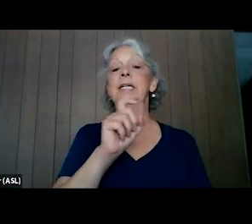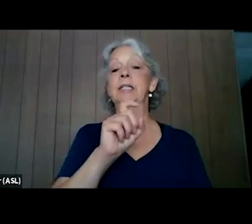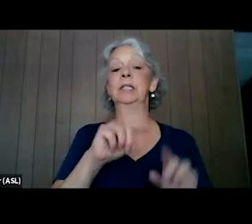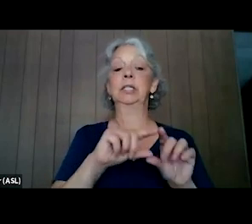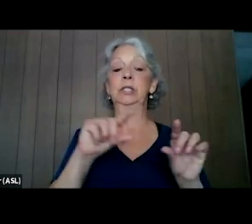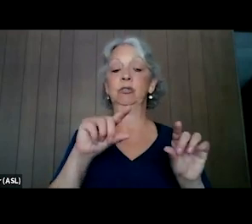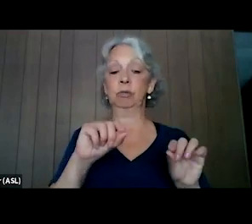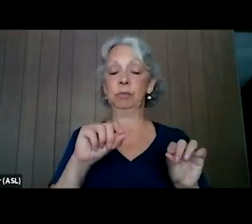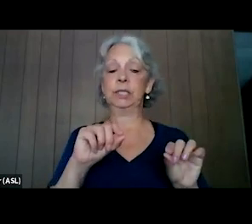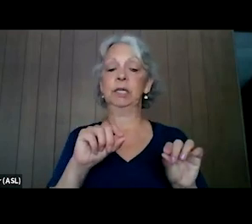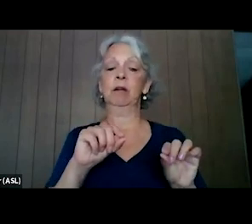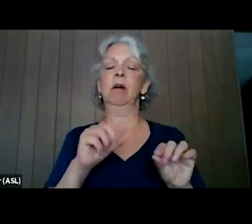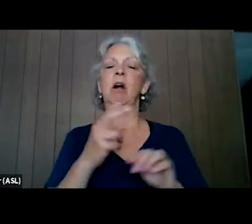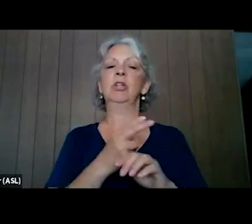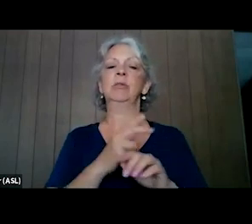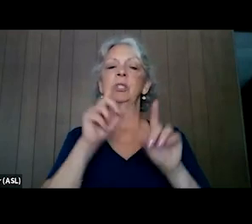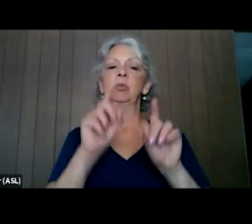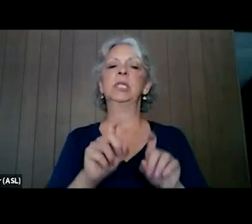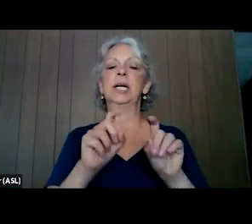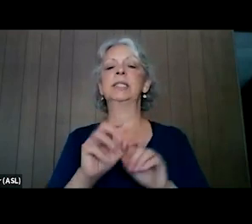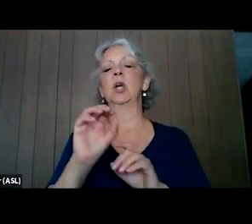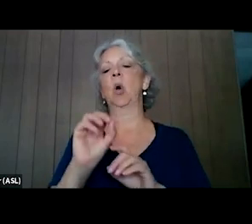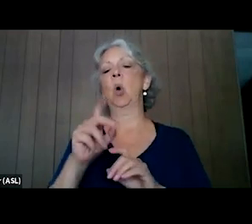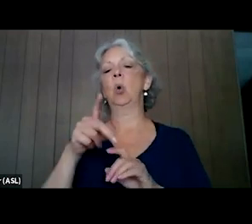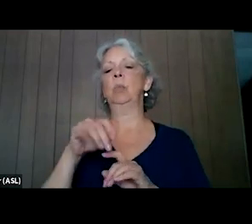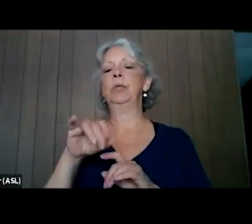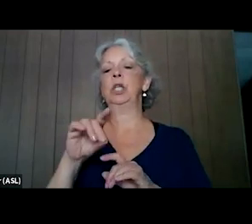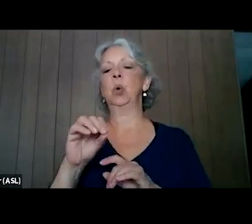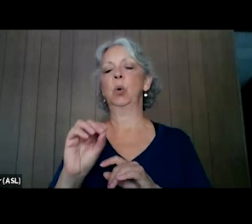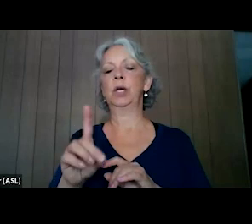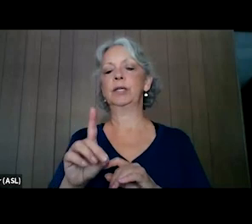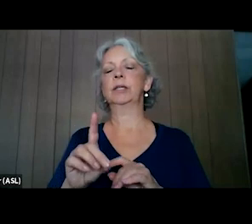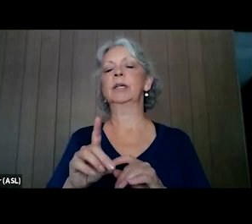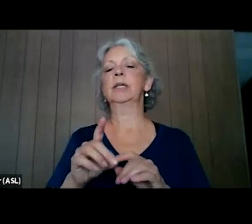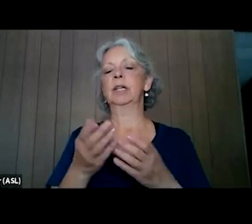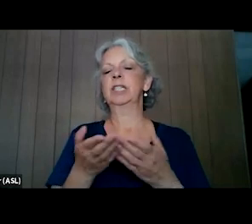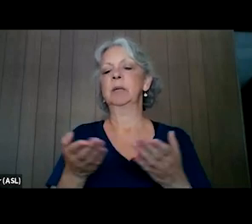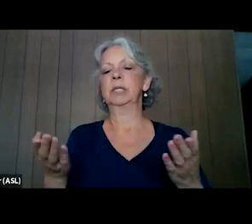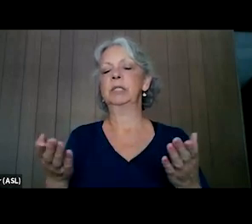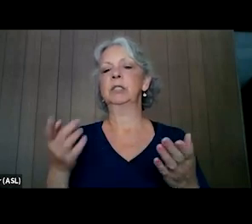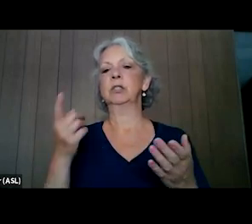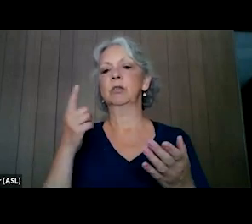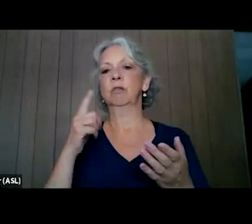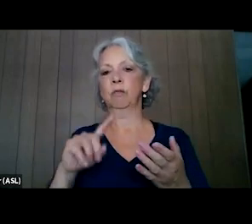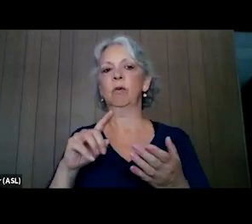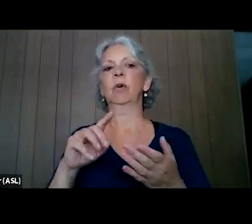are really used only to test opioid substances for the adulterant xylazine.